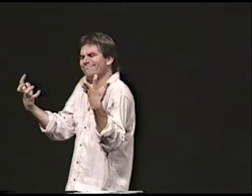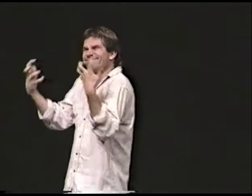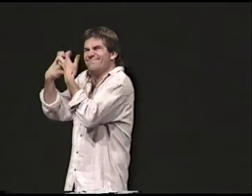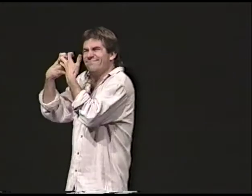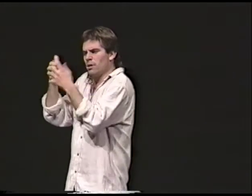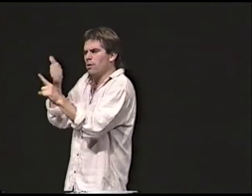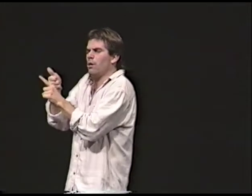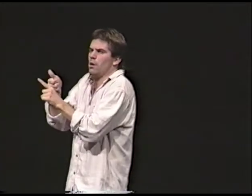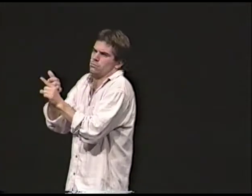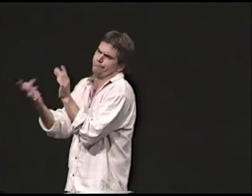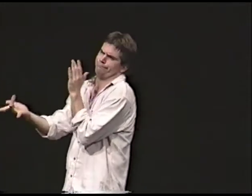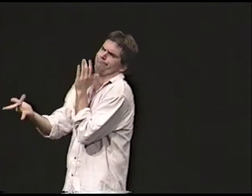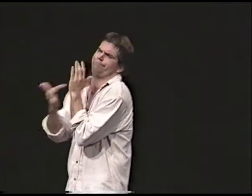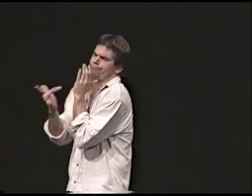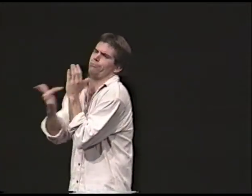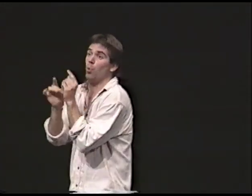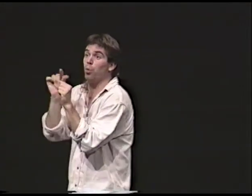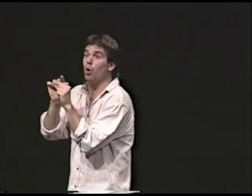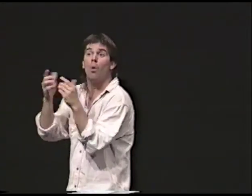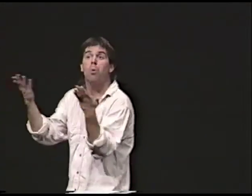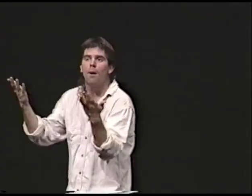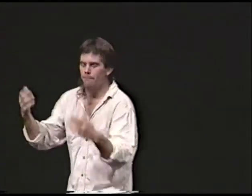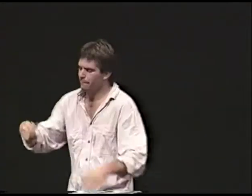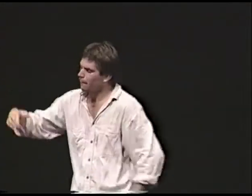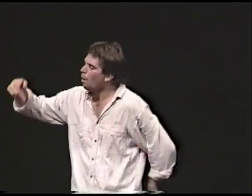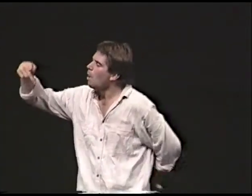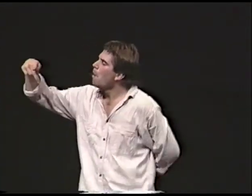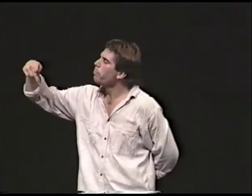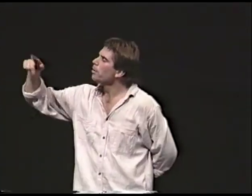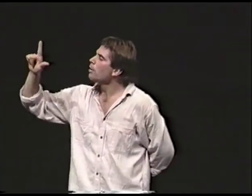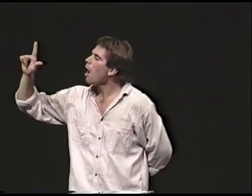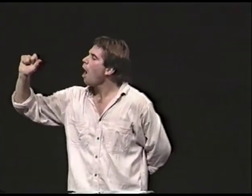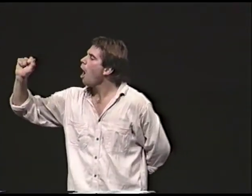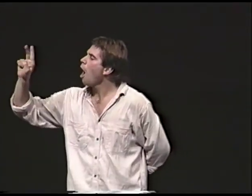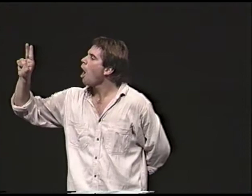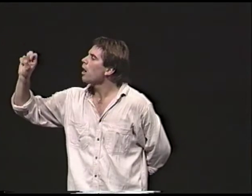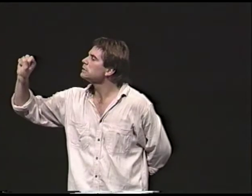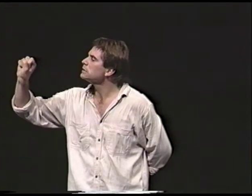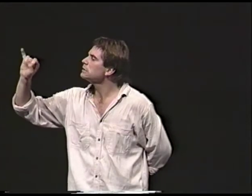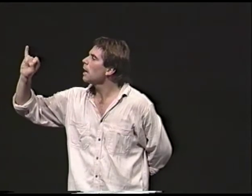It's an interesting thing that they used two technical words,